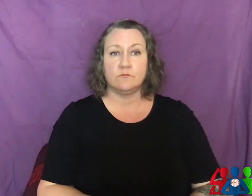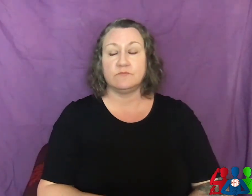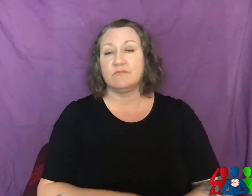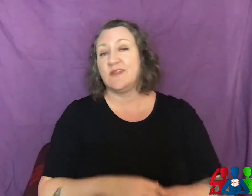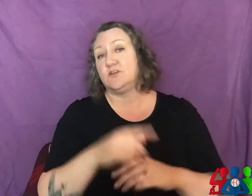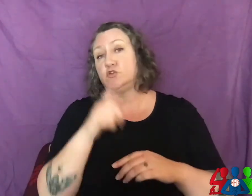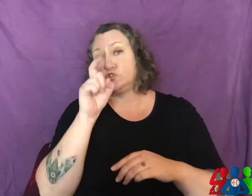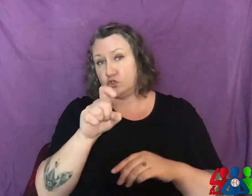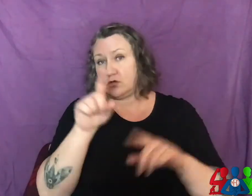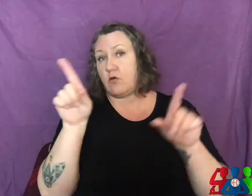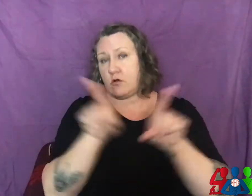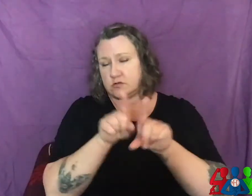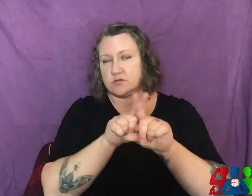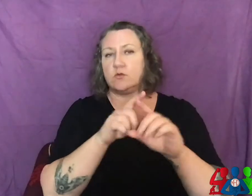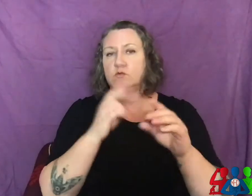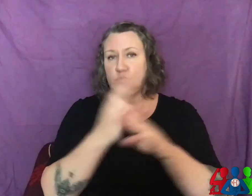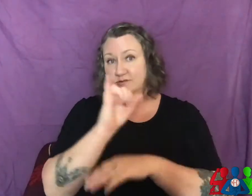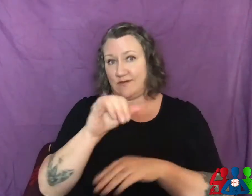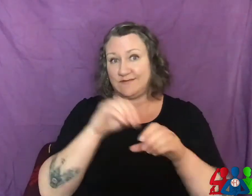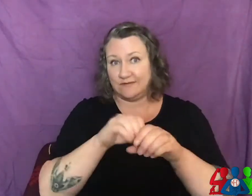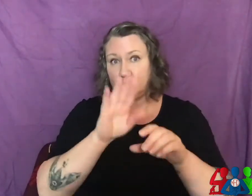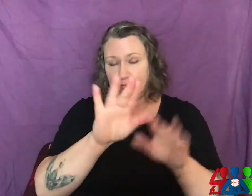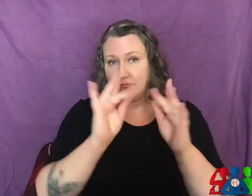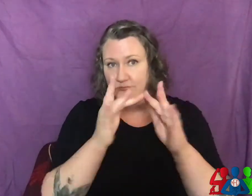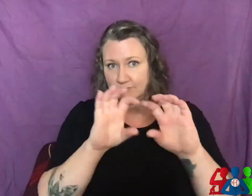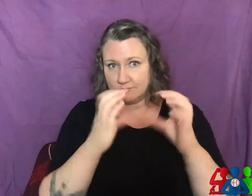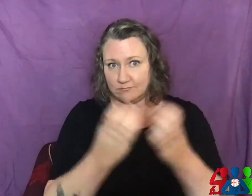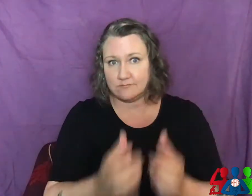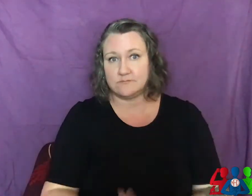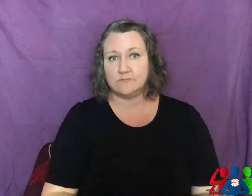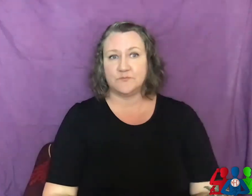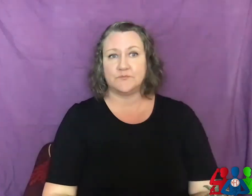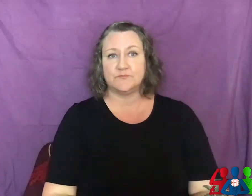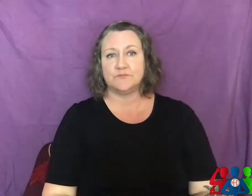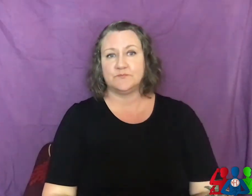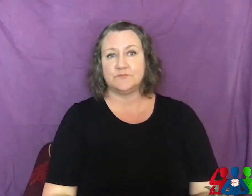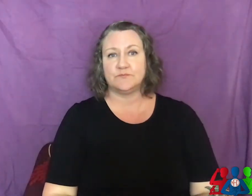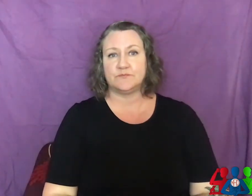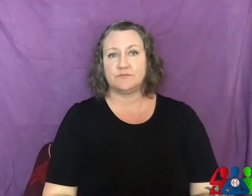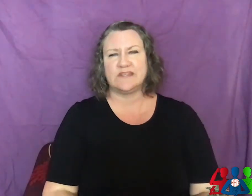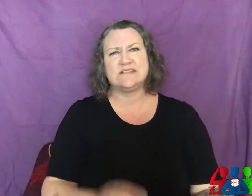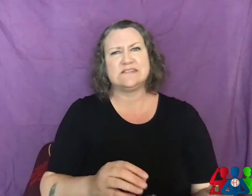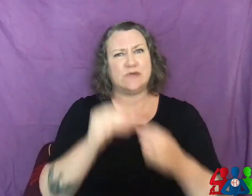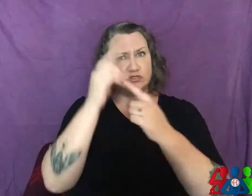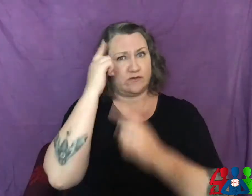learn what it is that you're trying to present to them. This may include video projections.